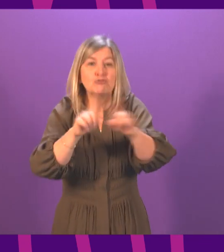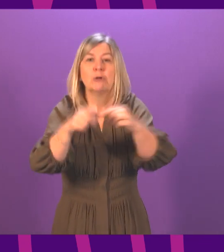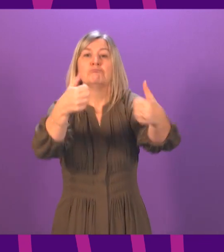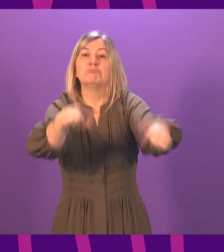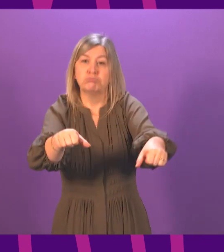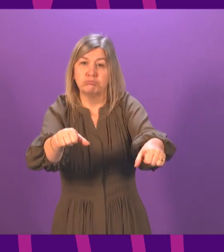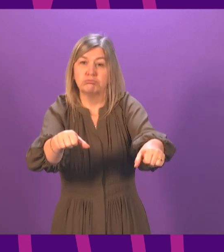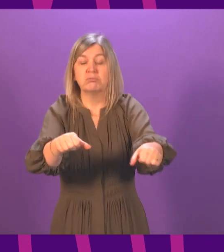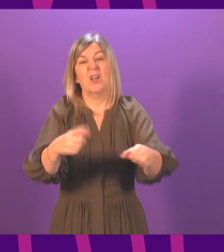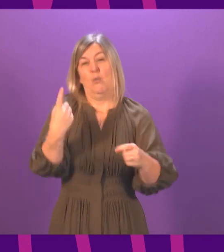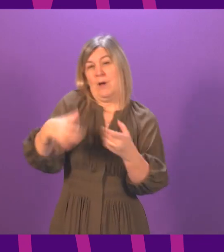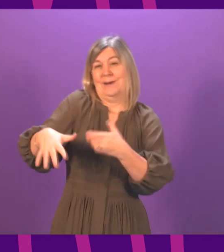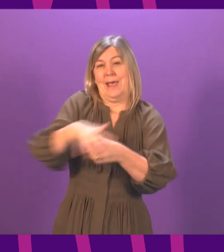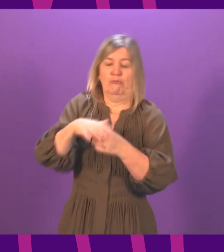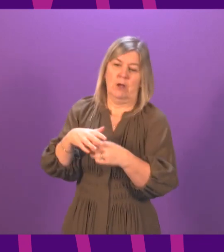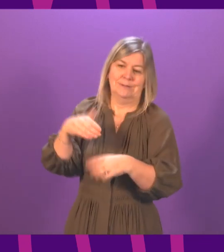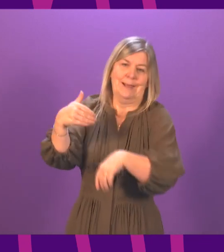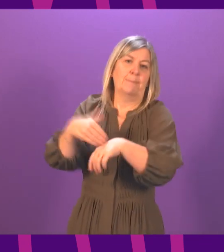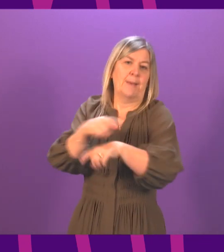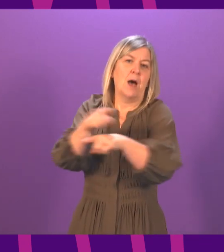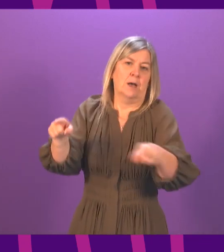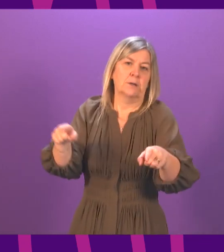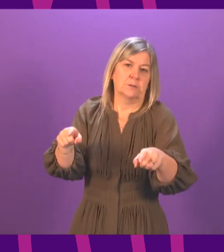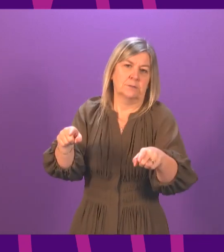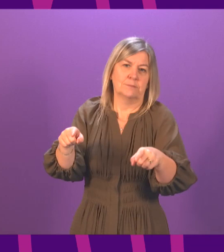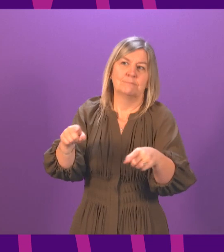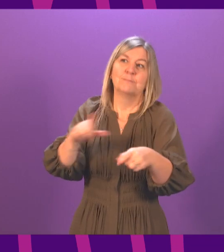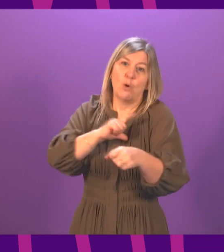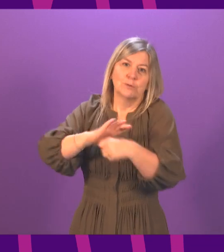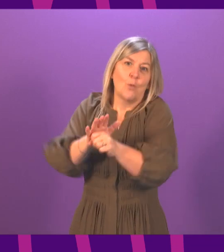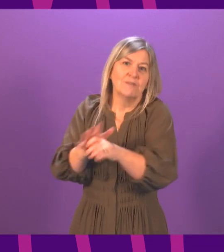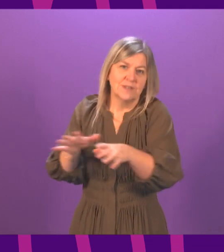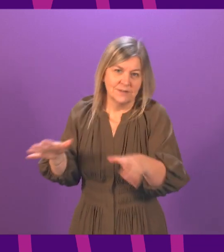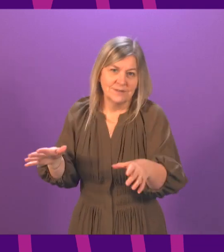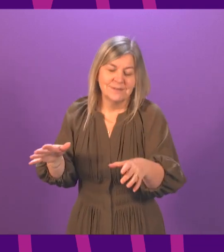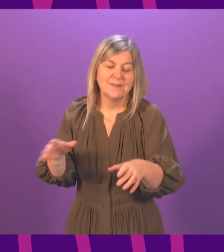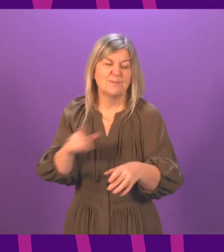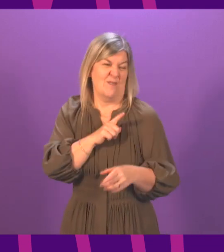impact that Covid has had on retail, the response to increased online trading and how the sector may